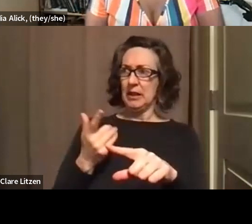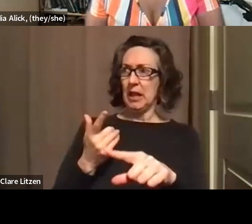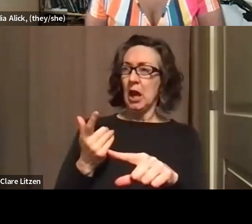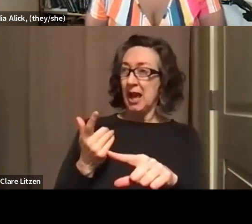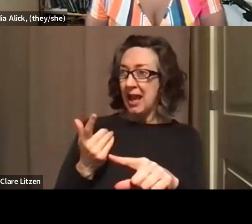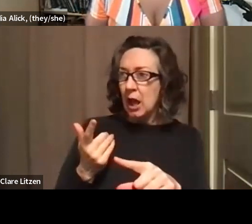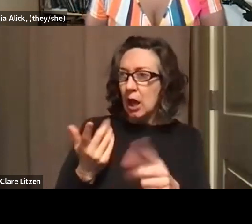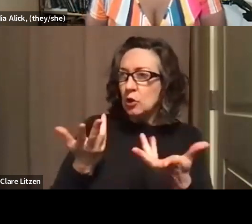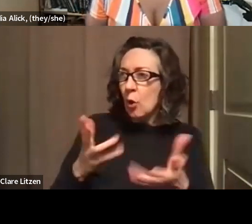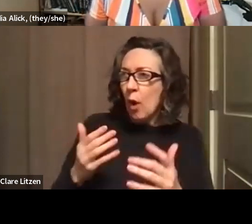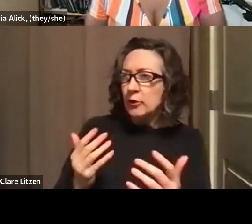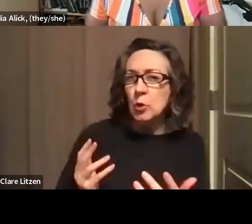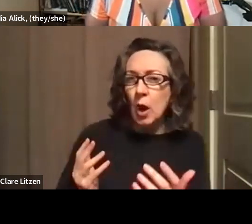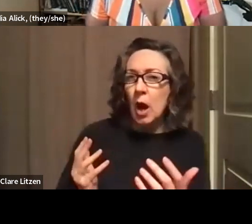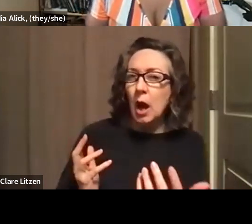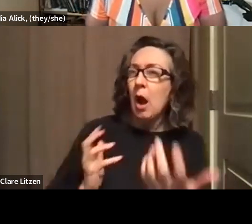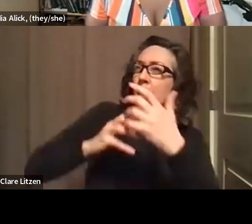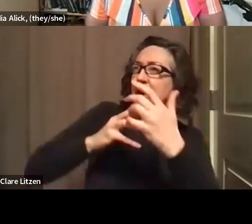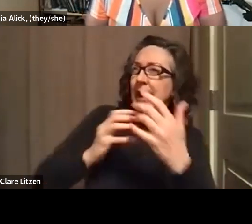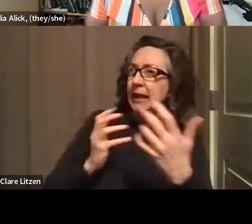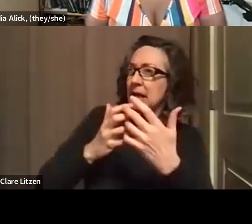are scary for us. I will tell you a quick story.